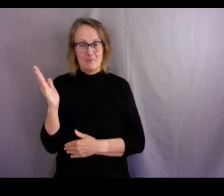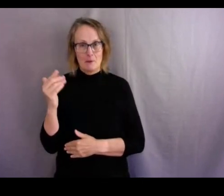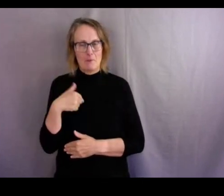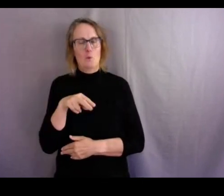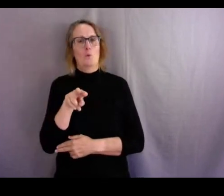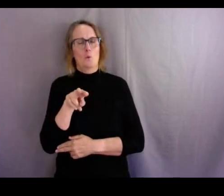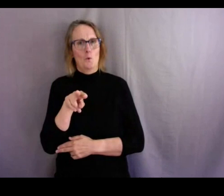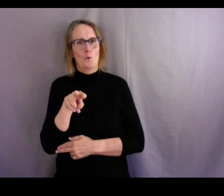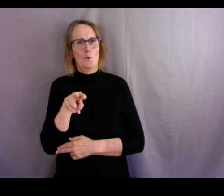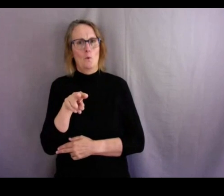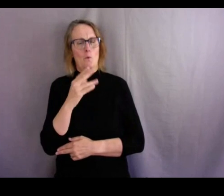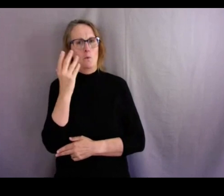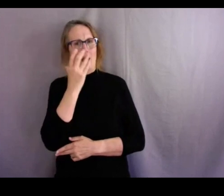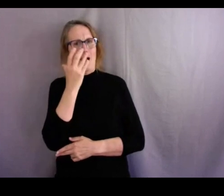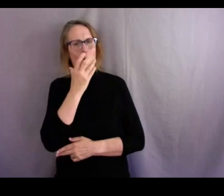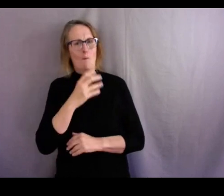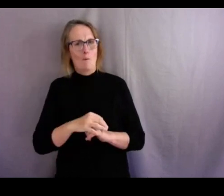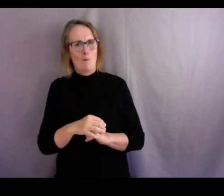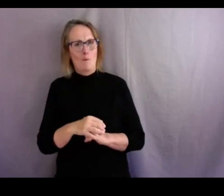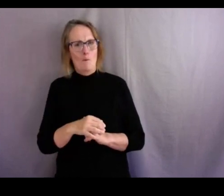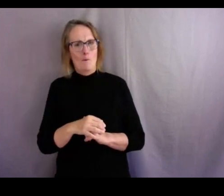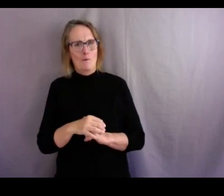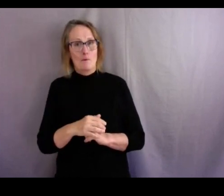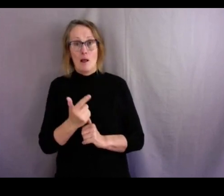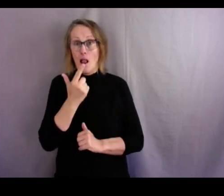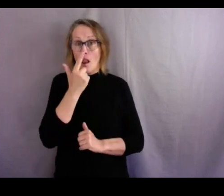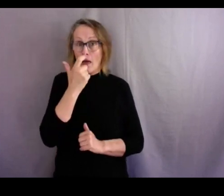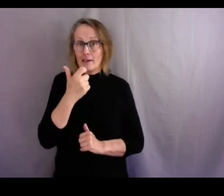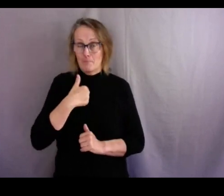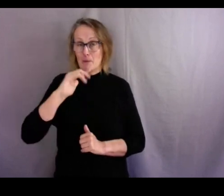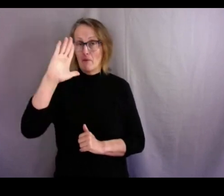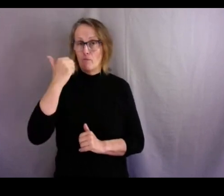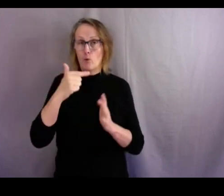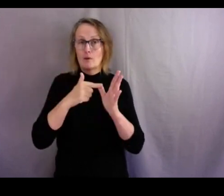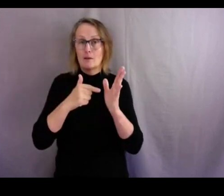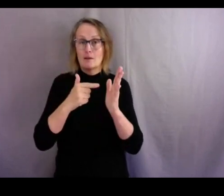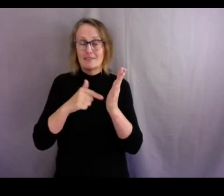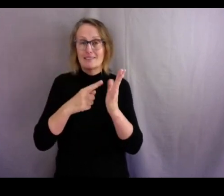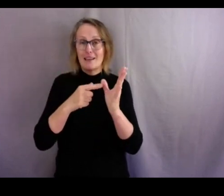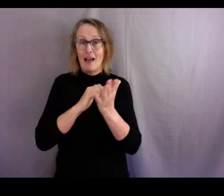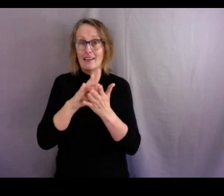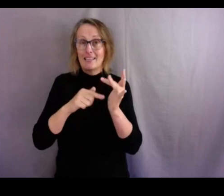I'd been lucky to spend time in the Marquesas, and in the mornings on Ua Pou,